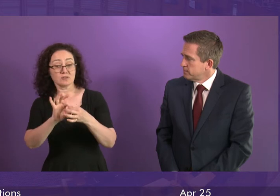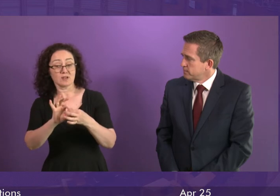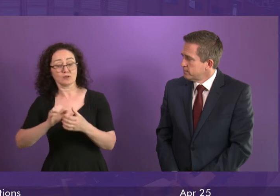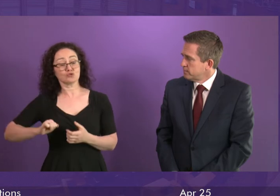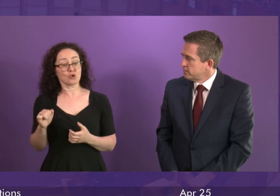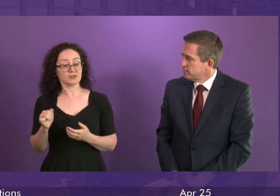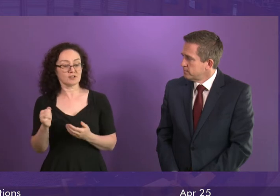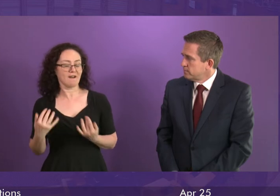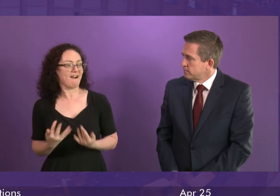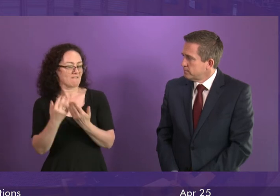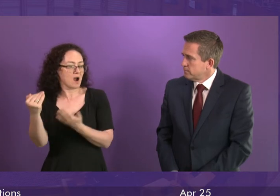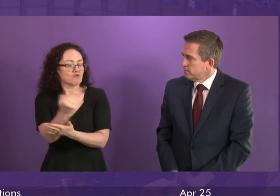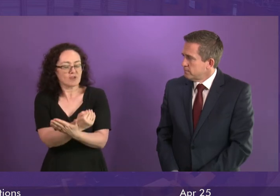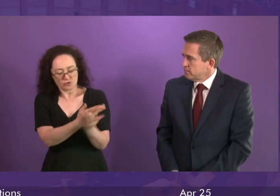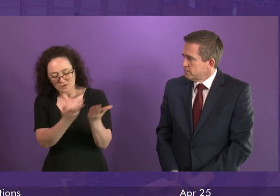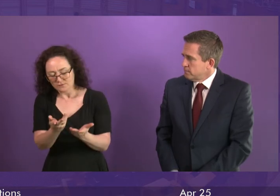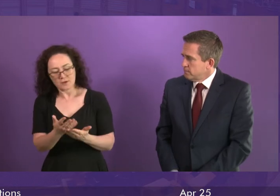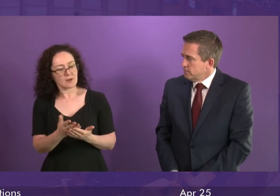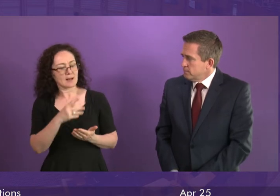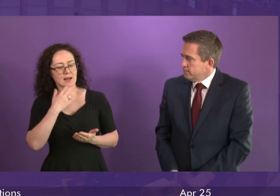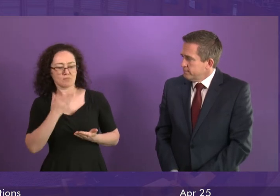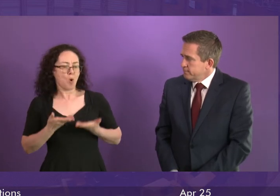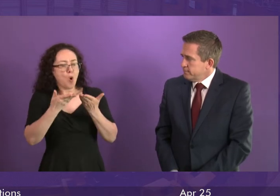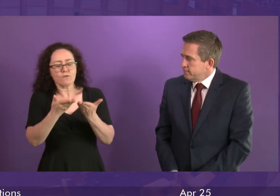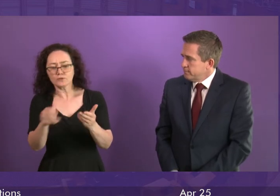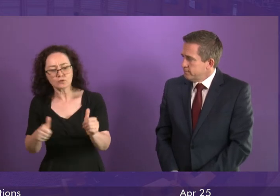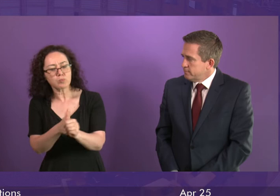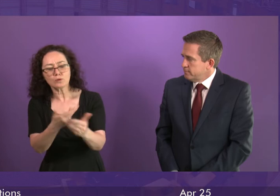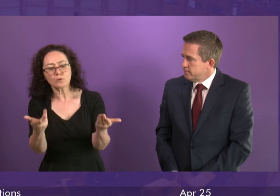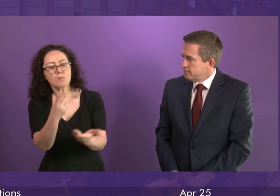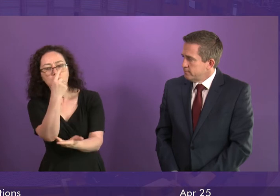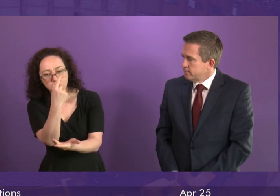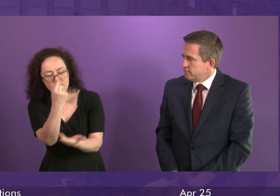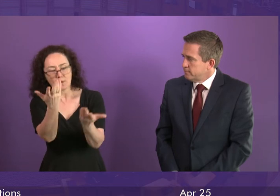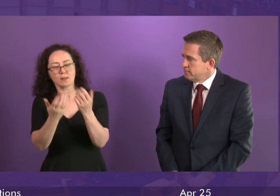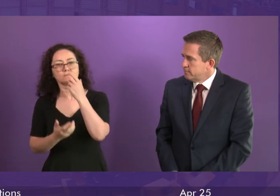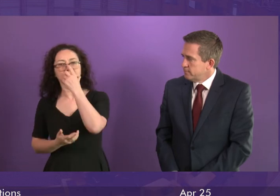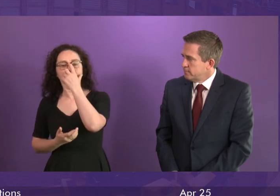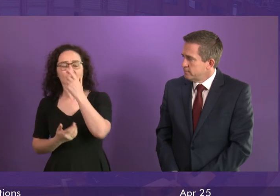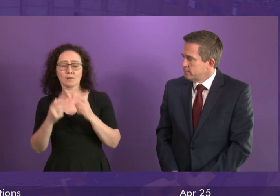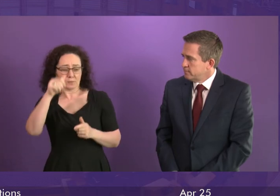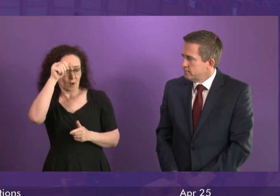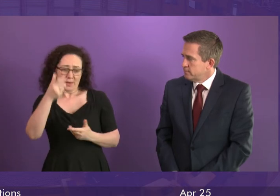and Rescue Service to offer additional support as it continues to tackle the fires and to